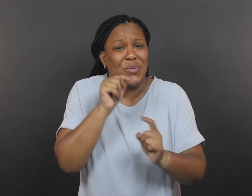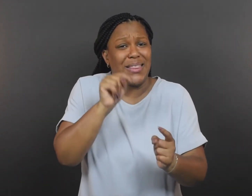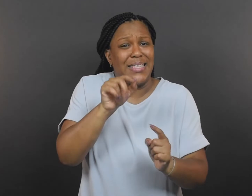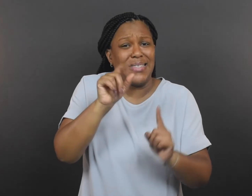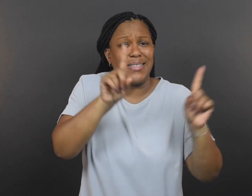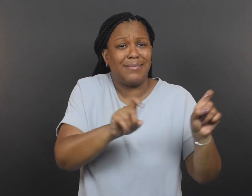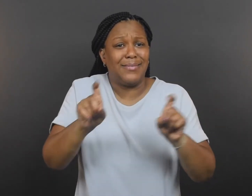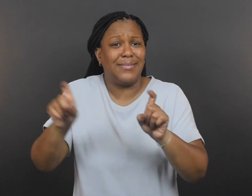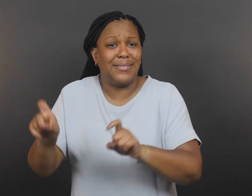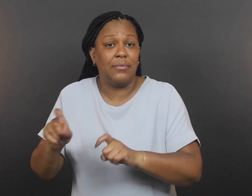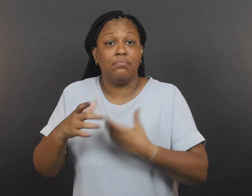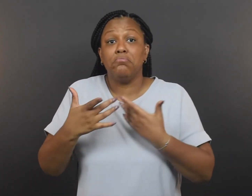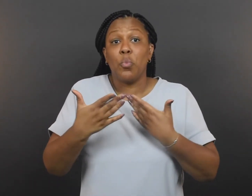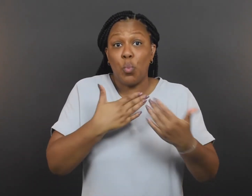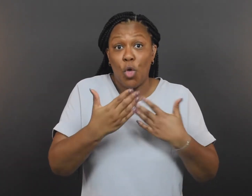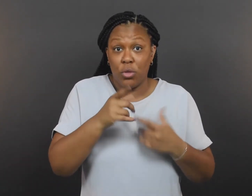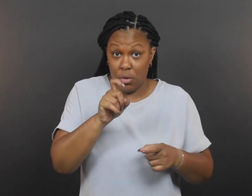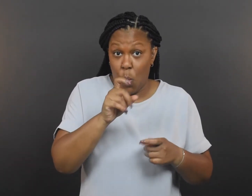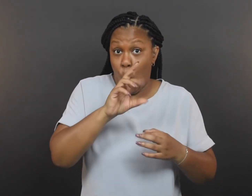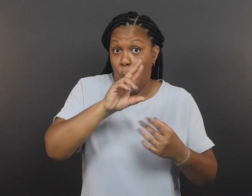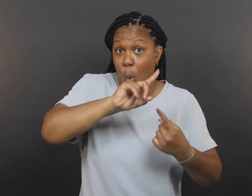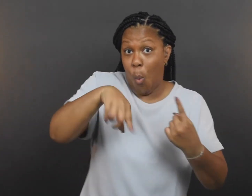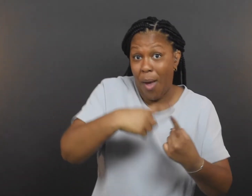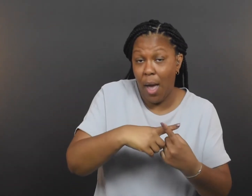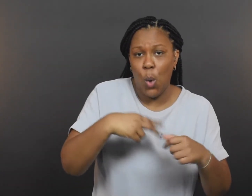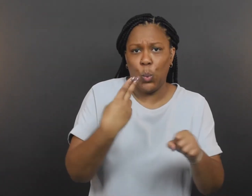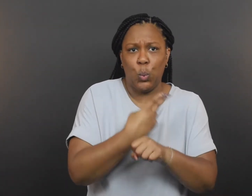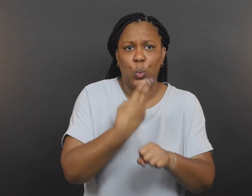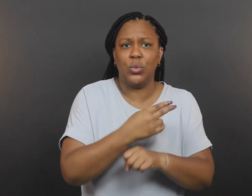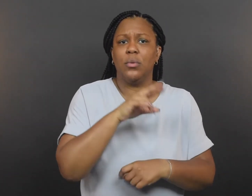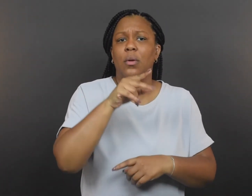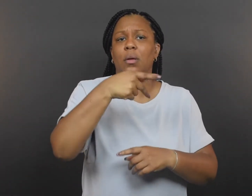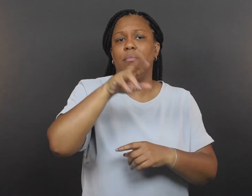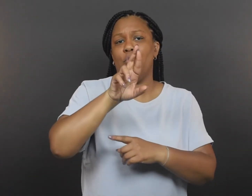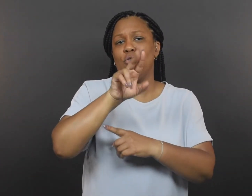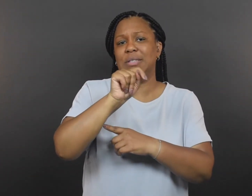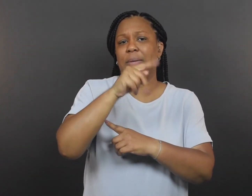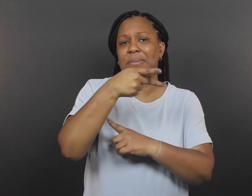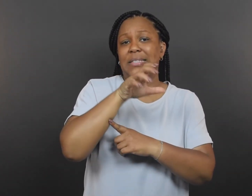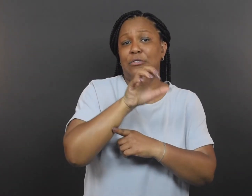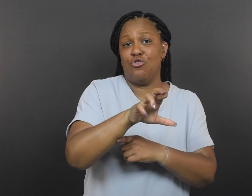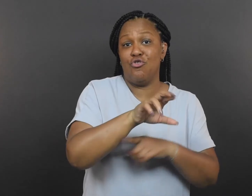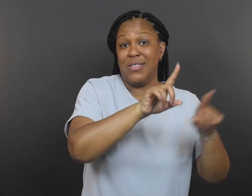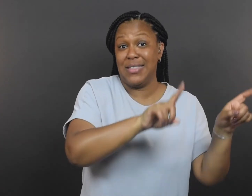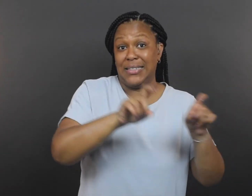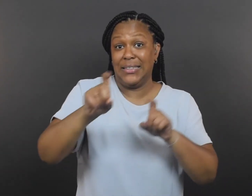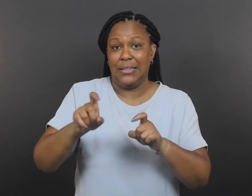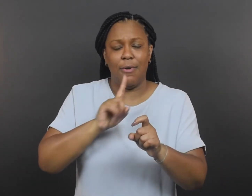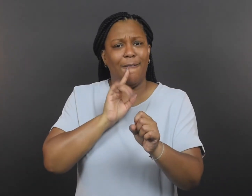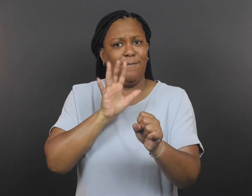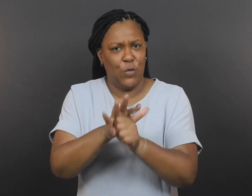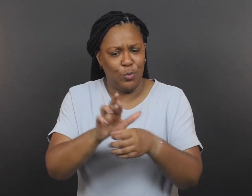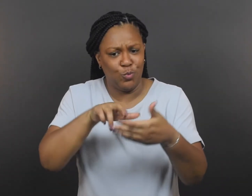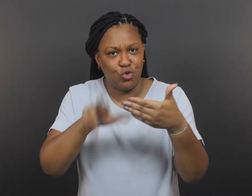and whether (or when) to use real-time RT-PCR testing to confirm results.